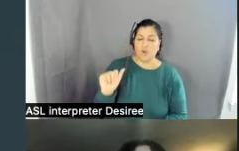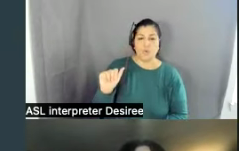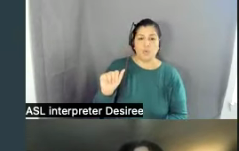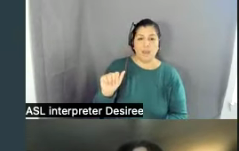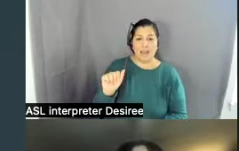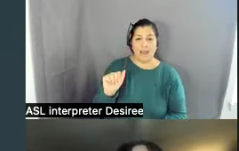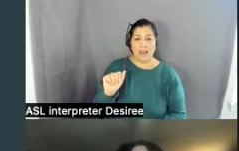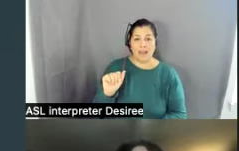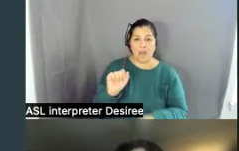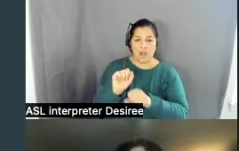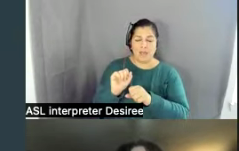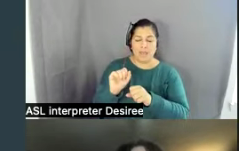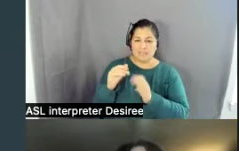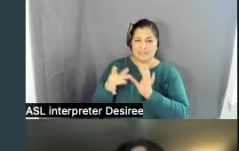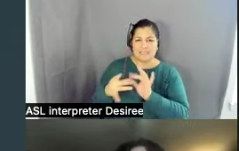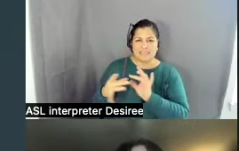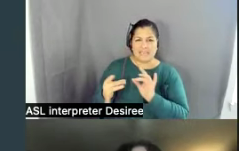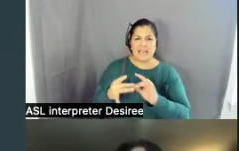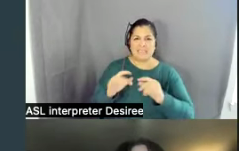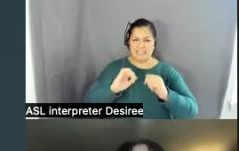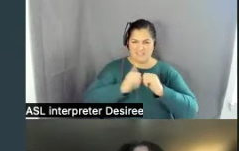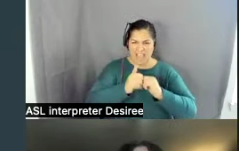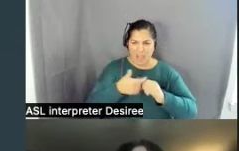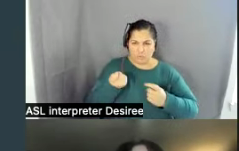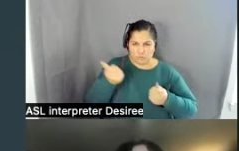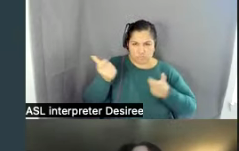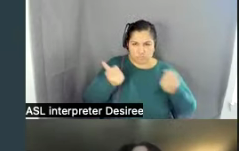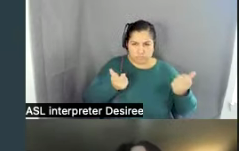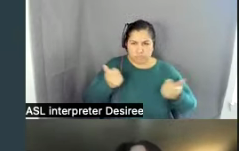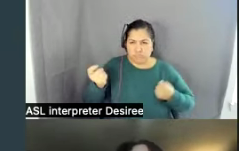and kind of teasing that out, always thinking about where is power, how is it